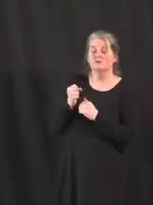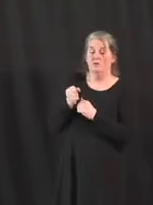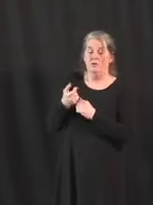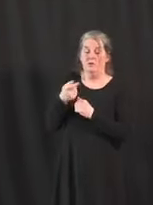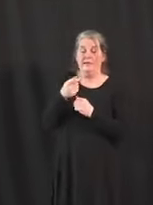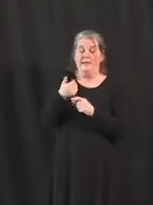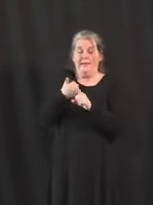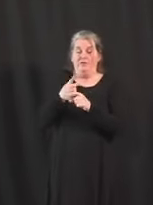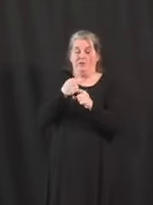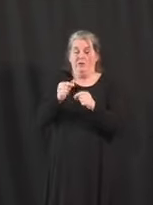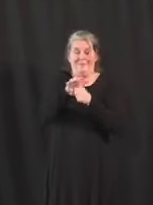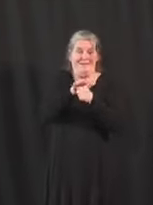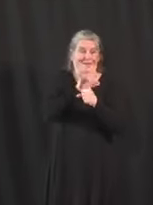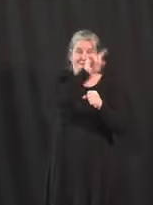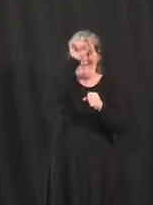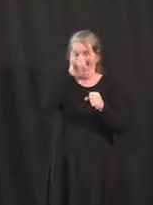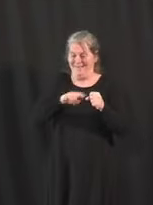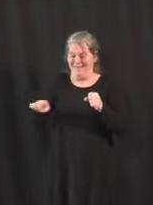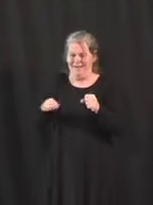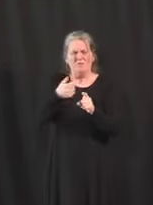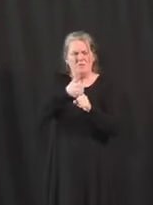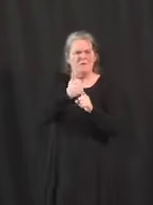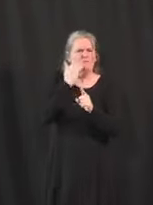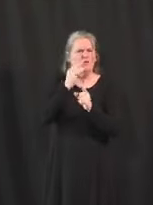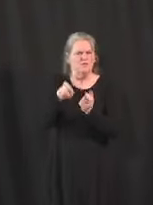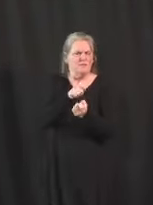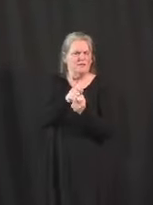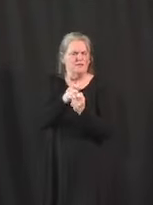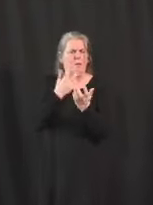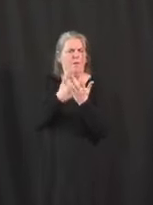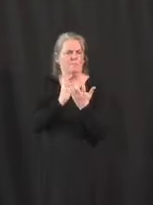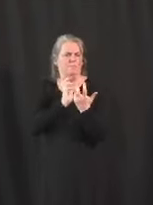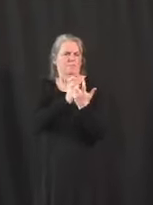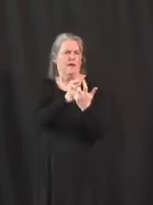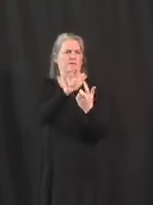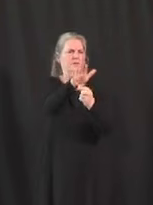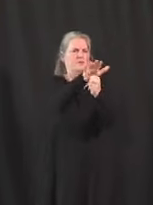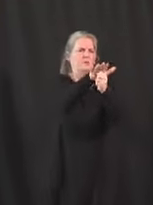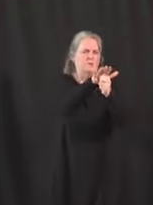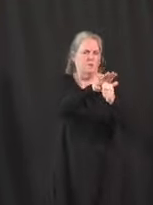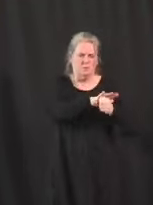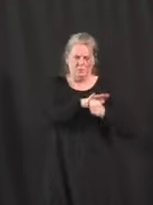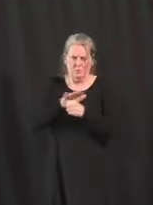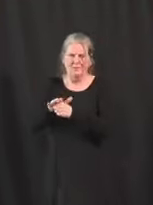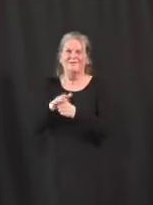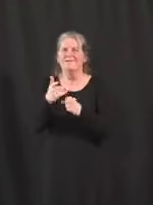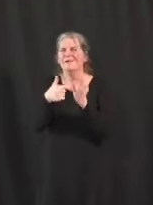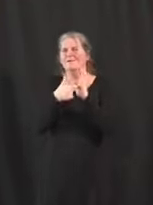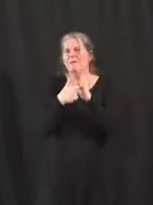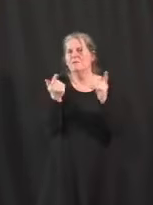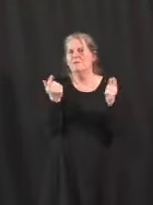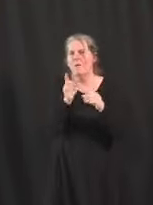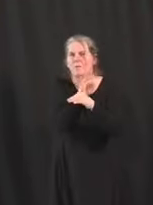KNOW BEST HOW TO FOCUS FUNDING WHETHER IT BE FOR SMALL BUSINESSES OR YUKON INDIVIDUALS AND HOW THE FEDERAL GOVERNMENT